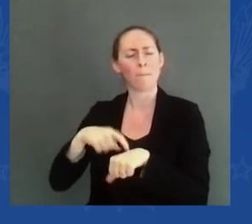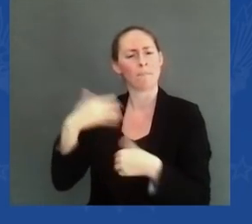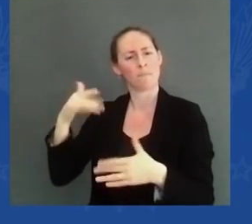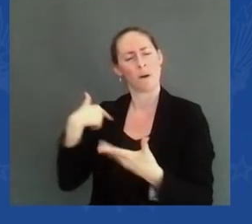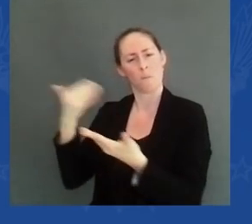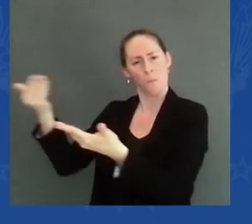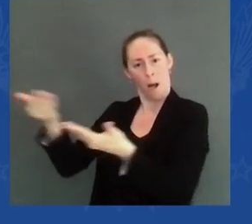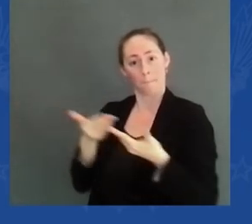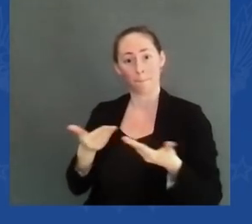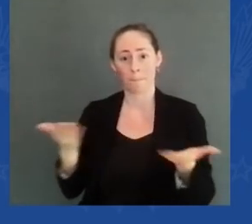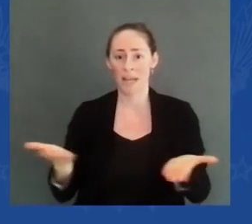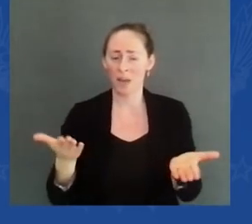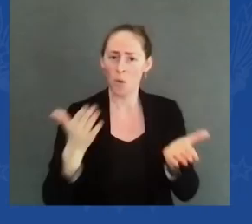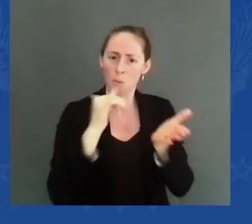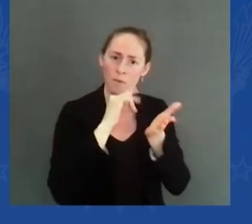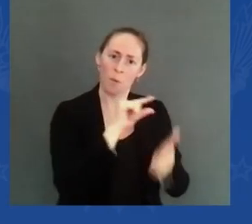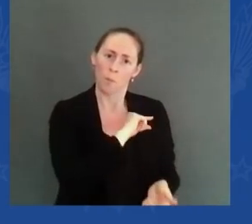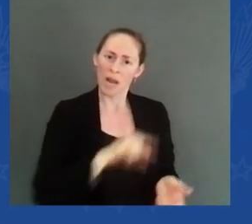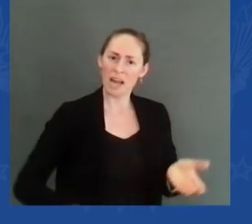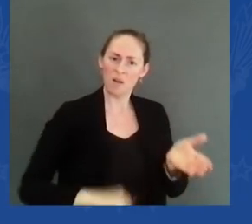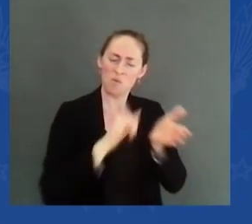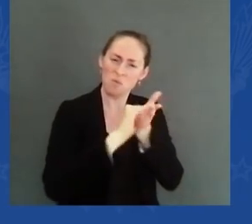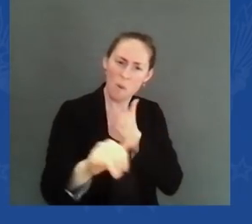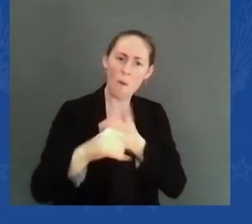with staggering diversity and infinite talent,